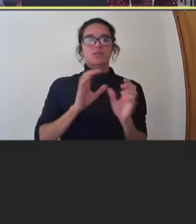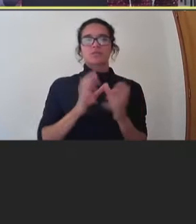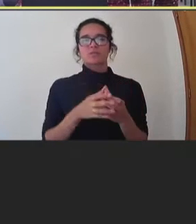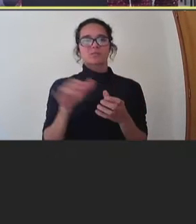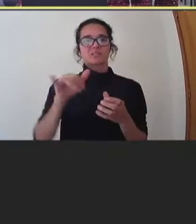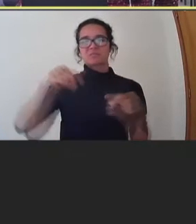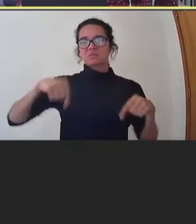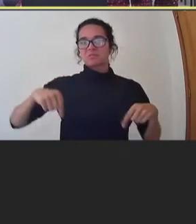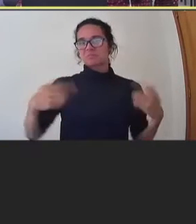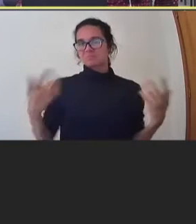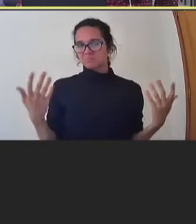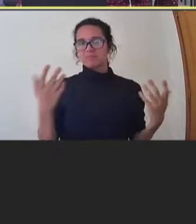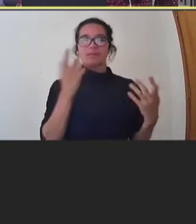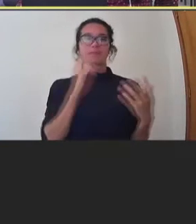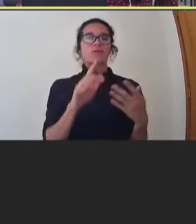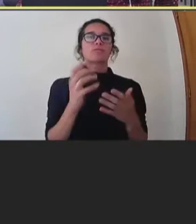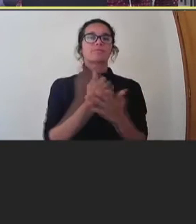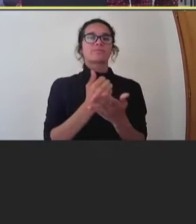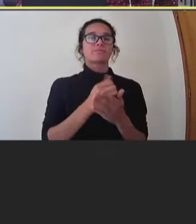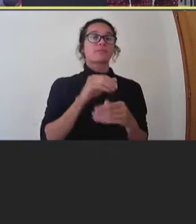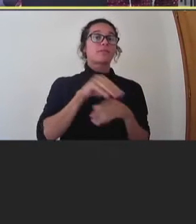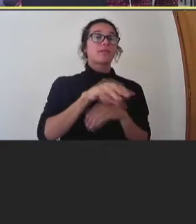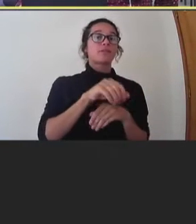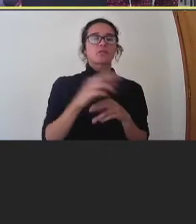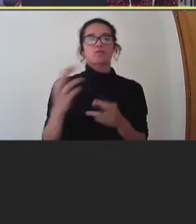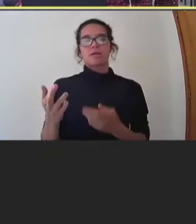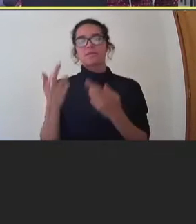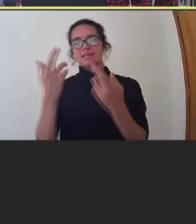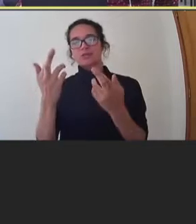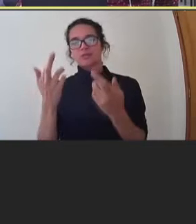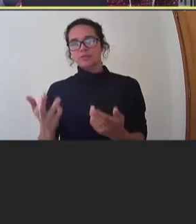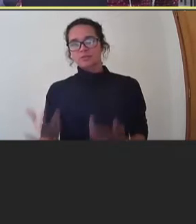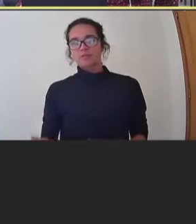to obtain advice or recommendations. The voting members are special government